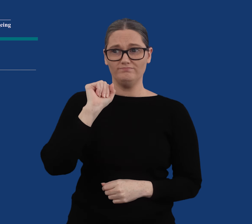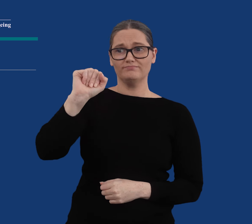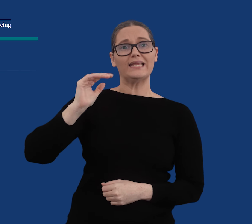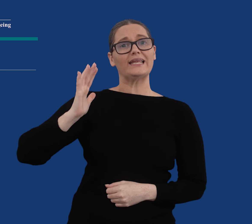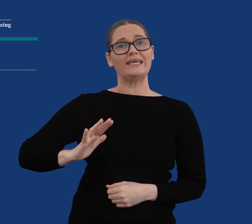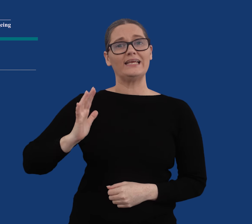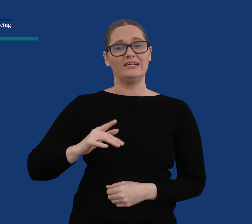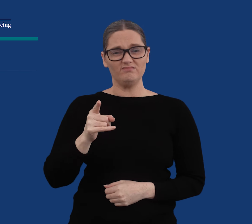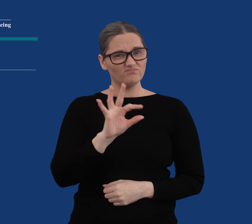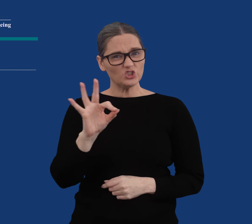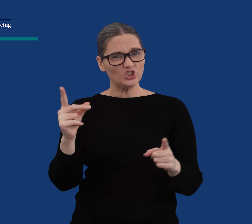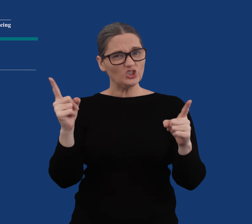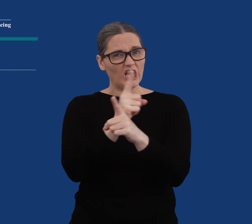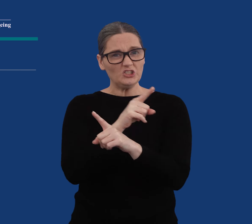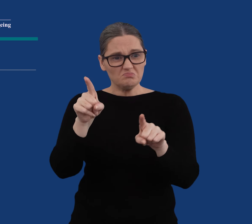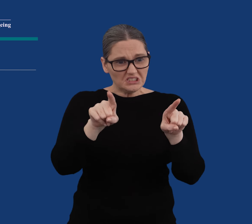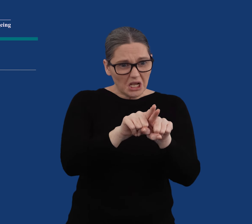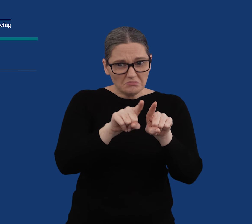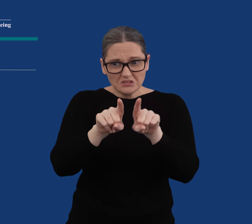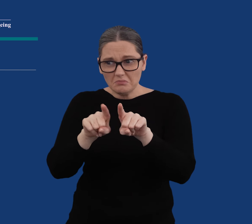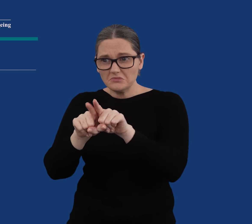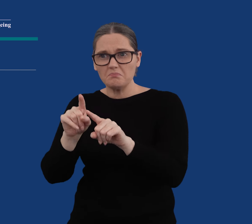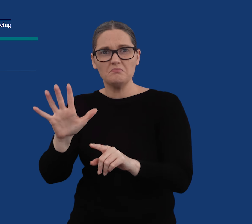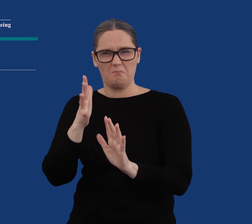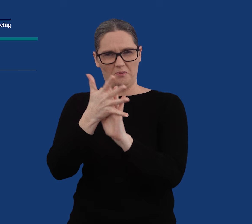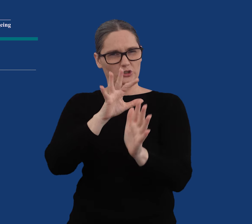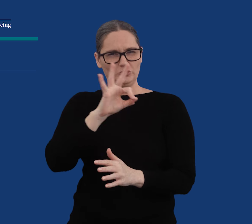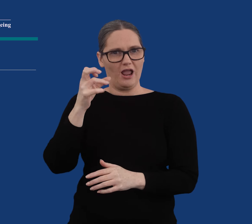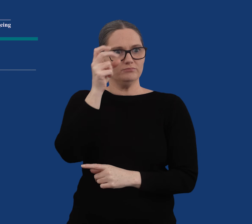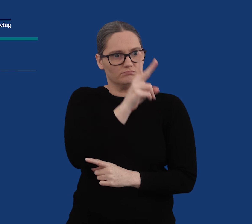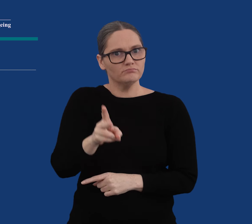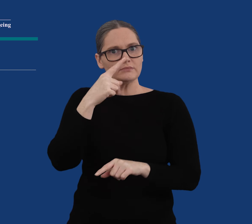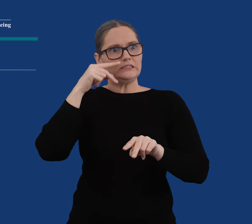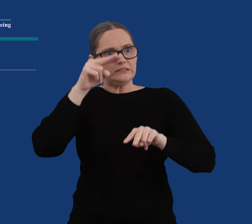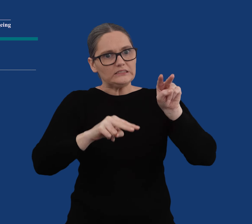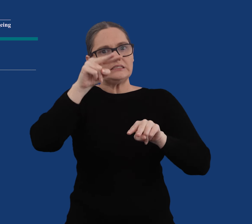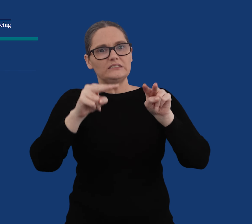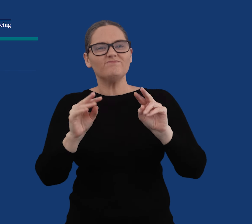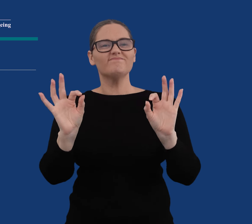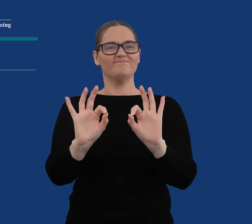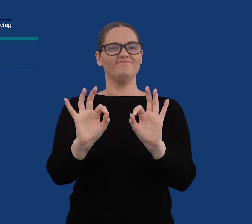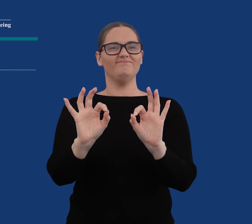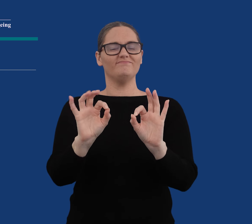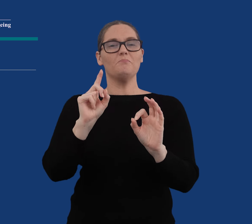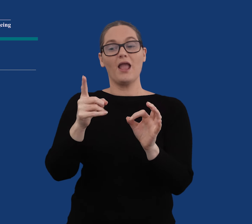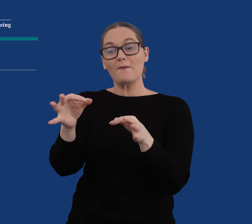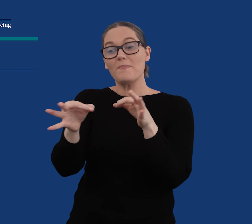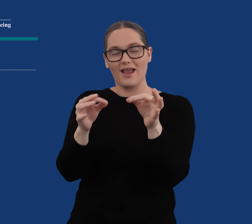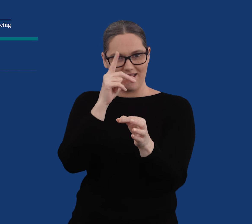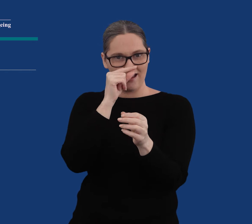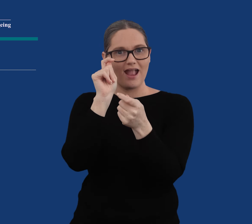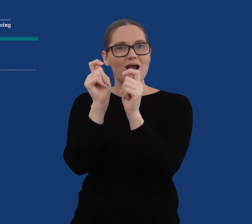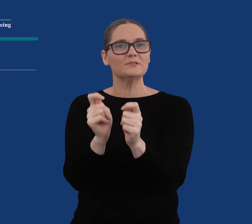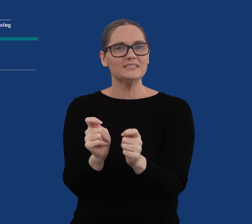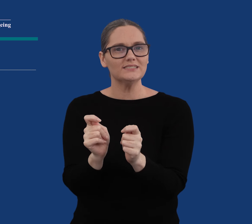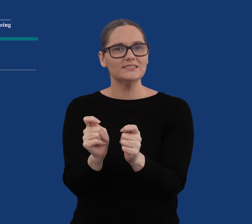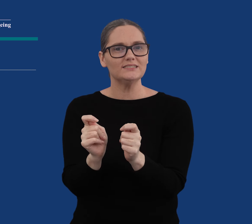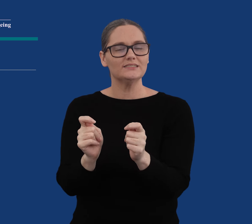when their needs have not changed.